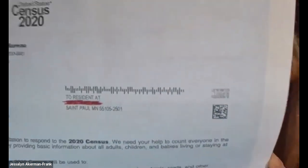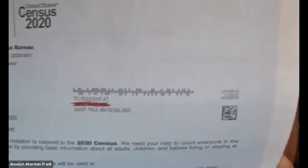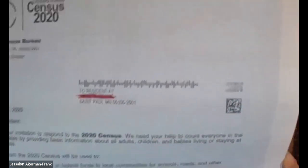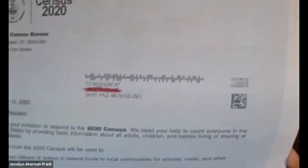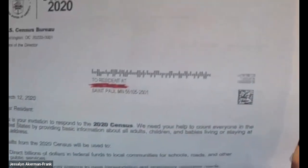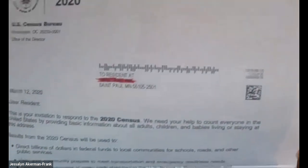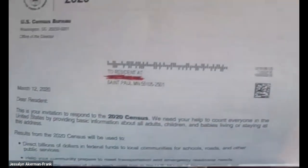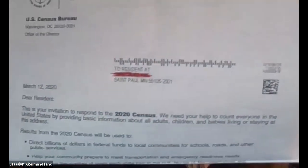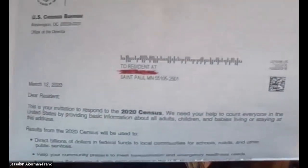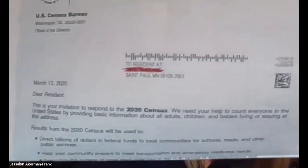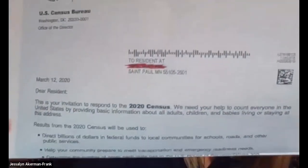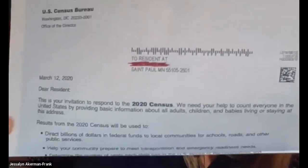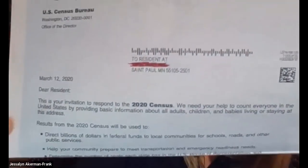fraudulent mail. They were